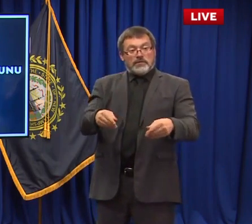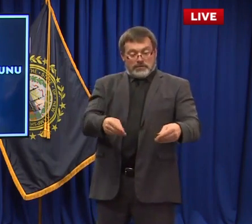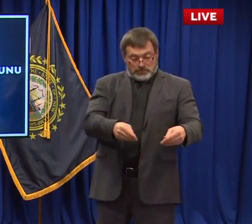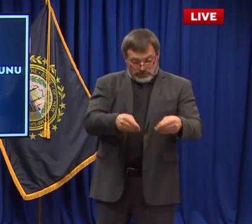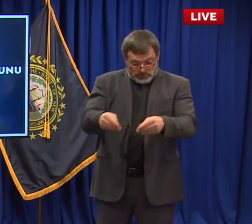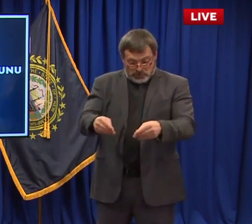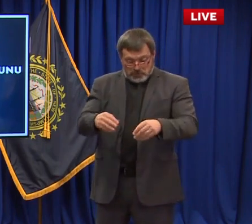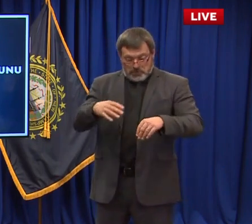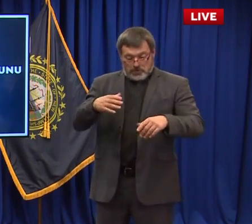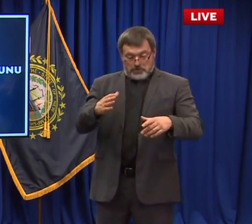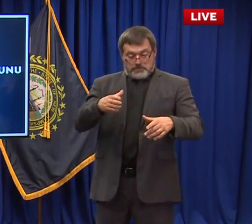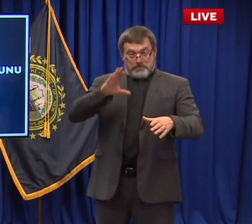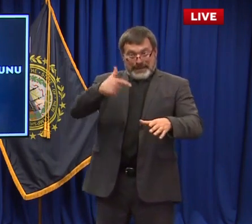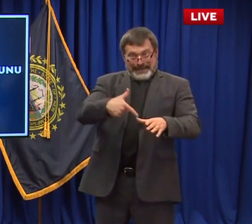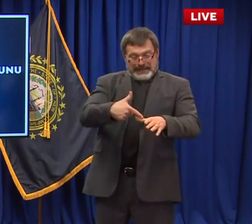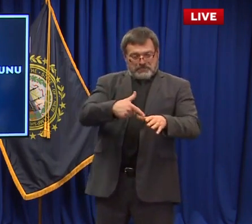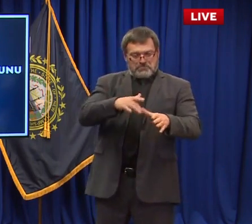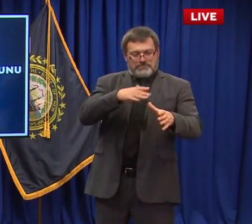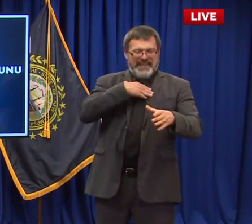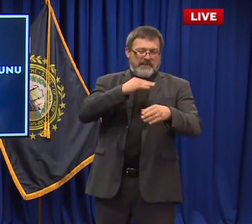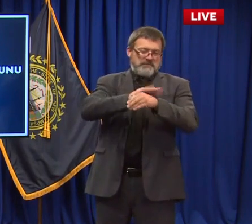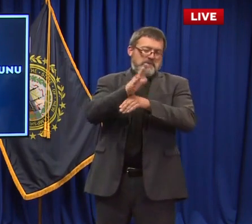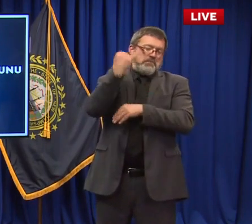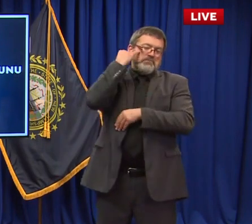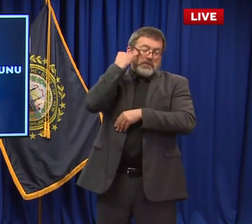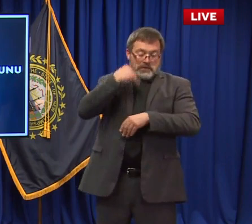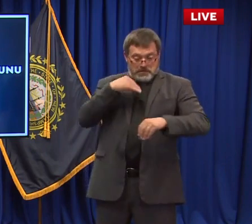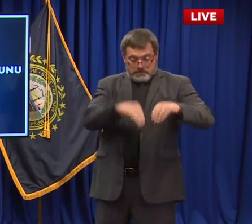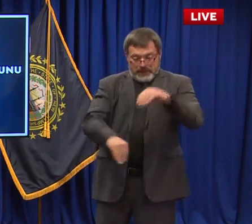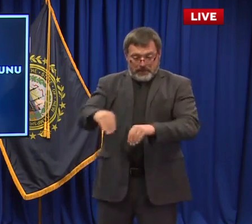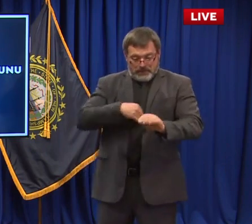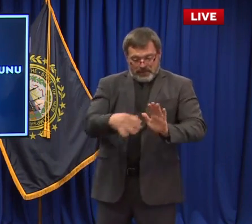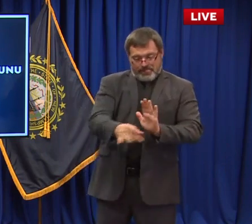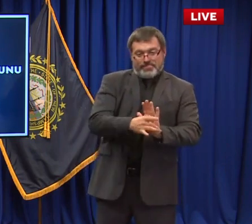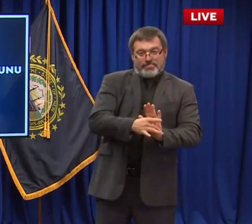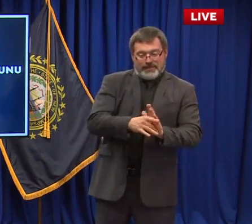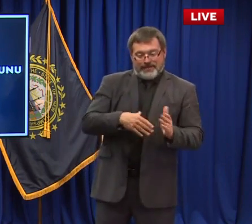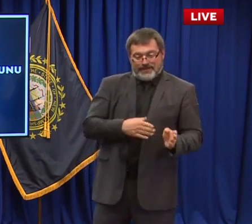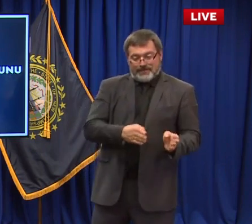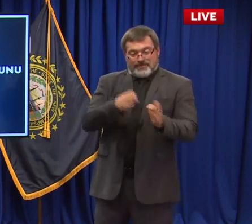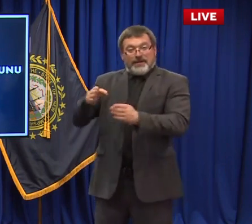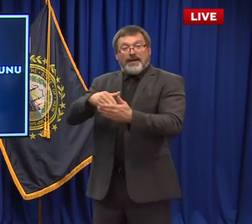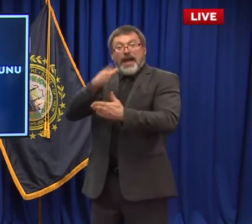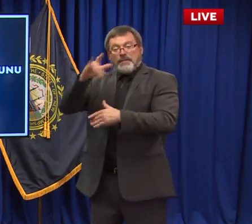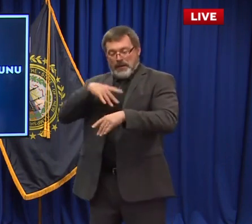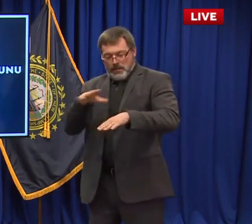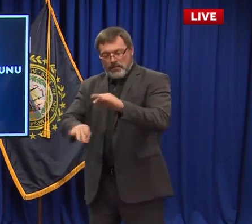THEIR HANDS IN YOUR BAG AND THEN THE NEXT PERSON IN THE NEXT PERSON AND THEN THE NEXT PERSON.